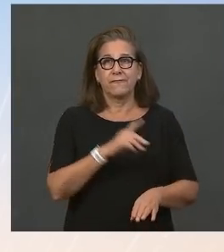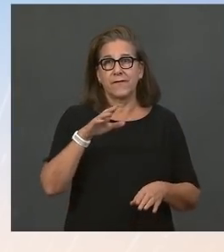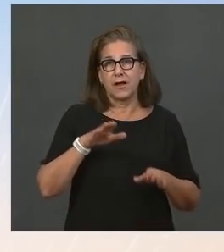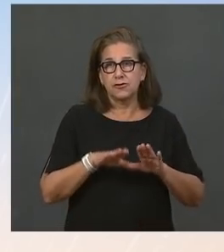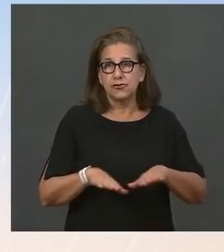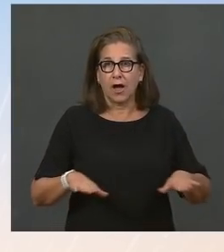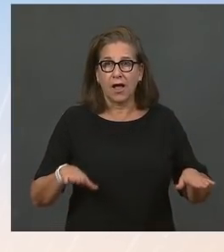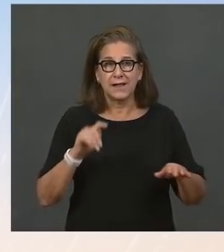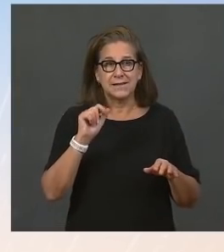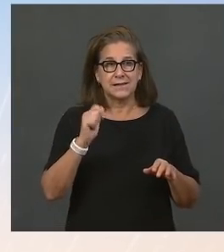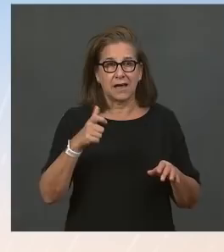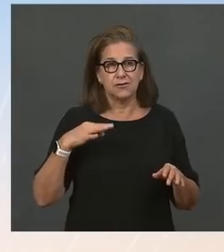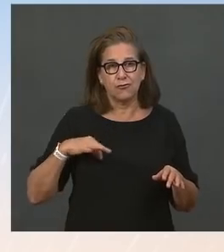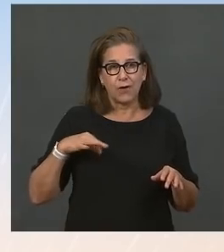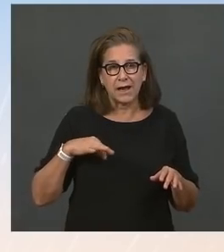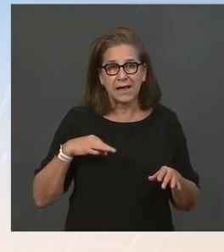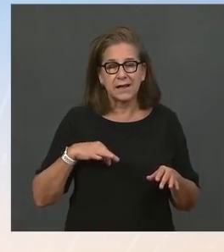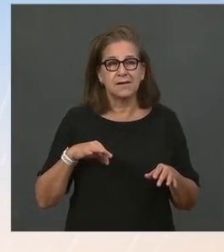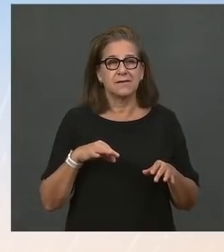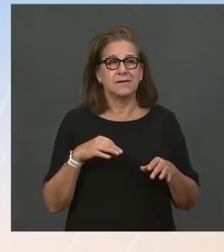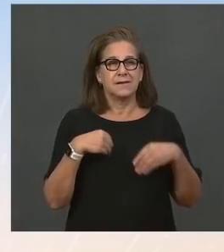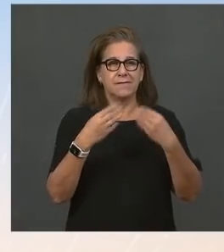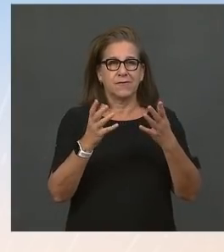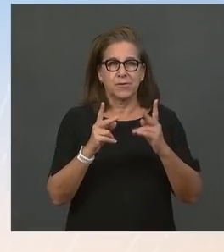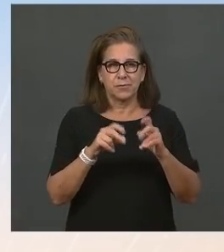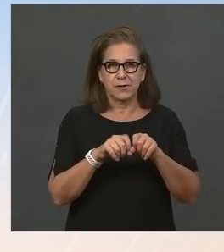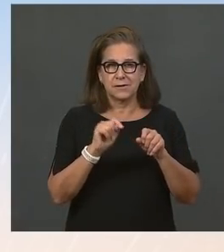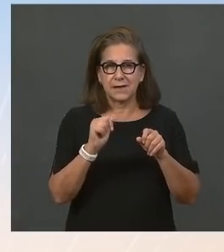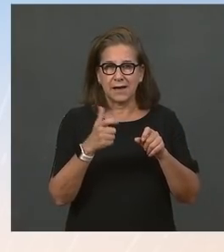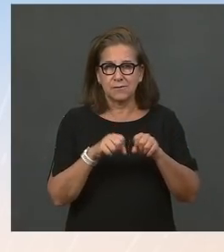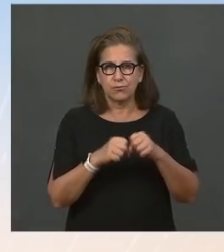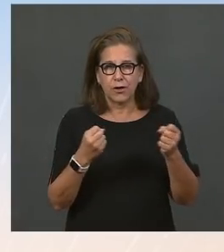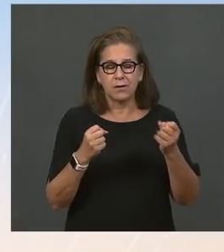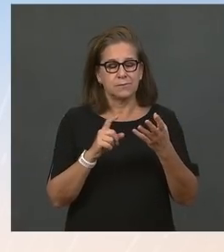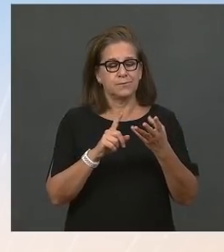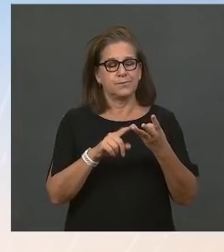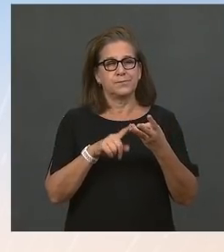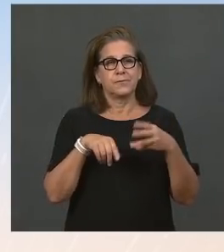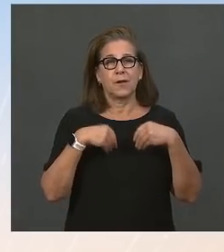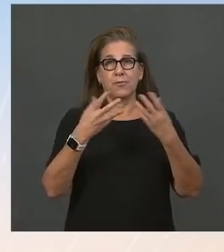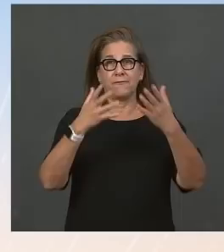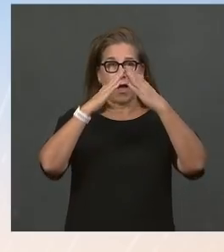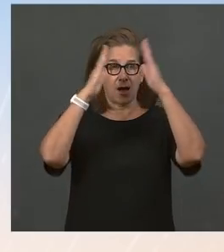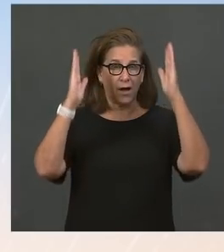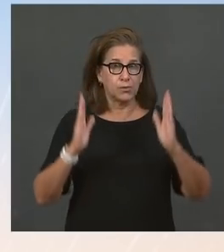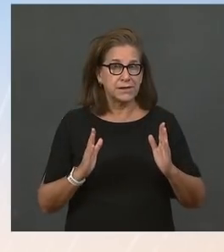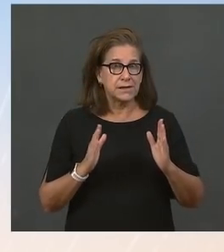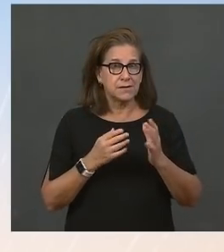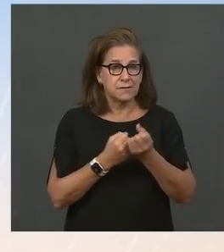of the Department of Housing and Urban Development. That is what we were talking about here. As we -- even as we are talking about a package